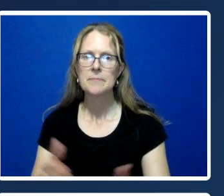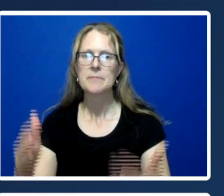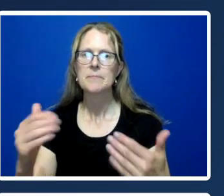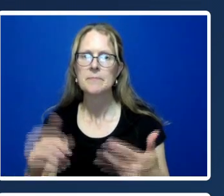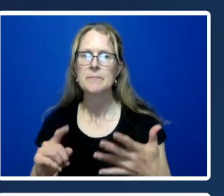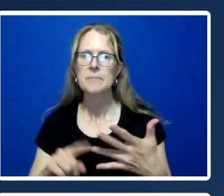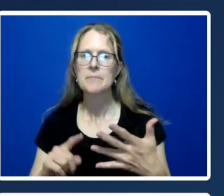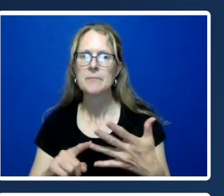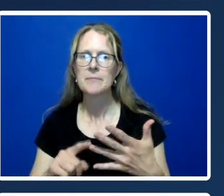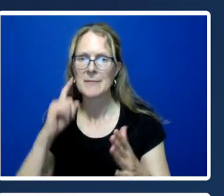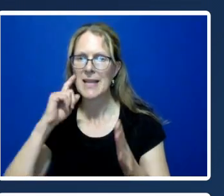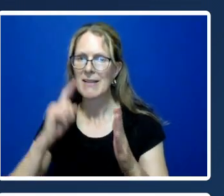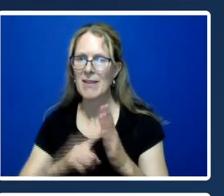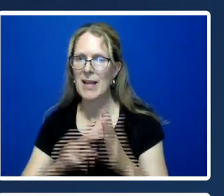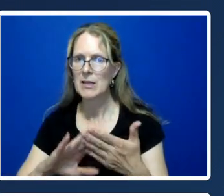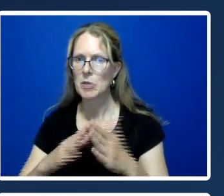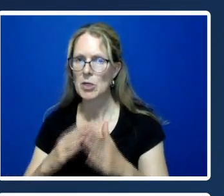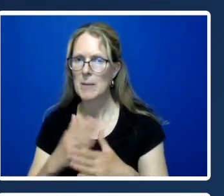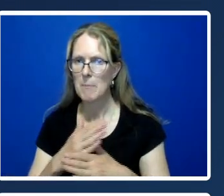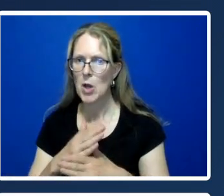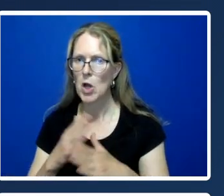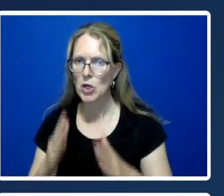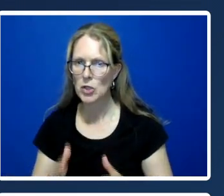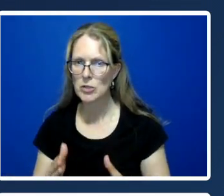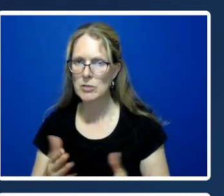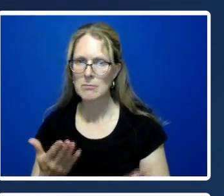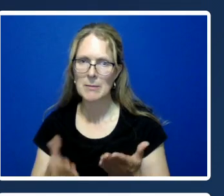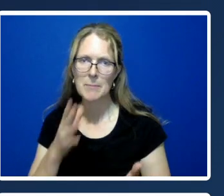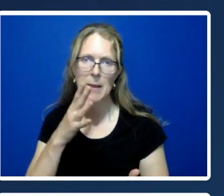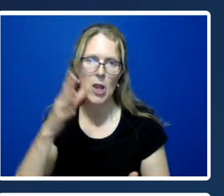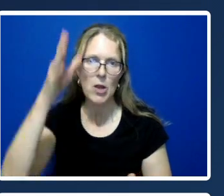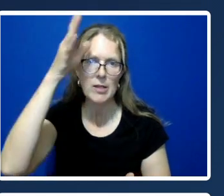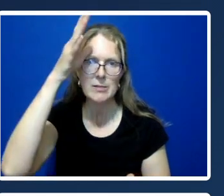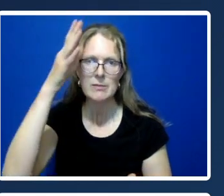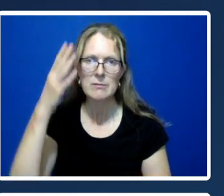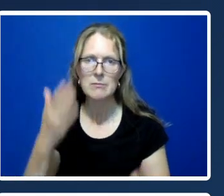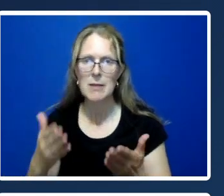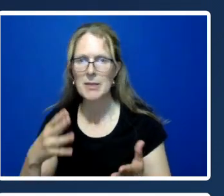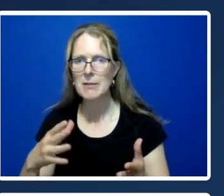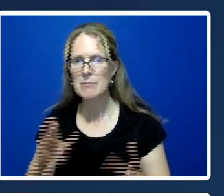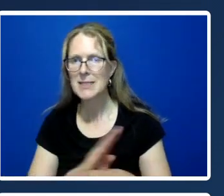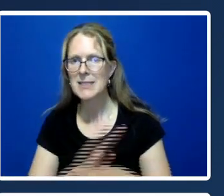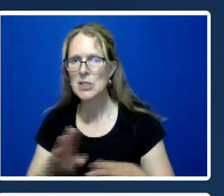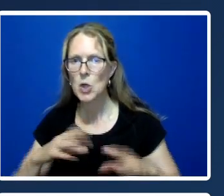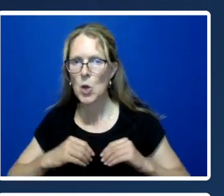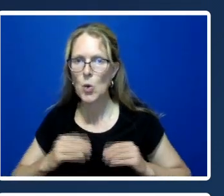like with Angela -- community leaders, business owners, the school district, for example.